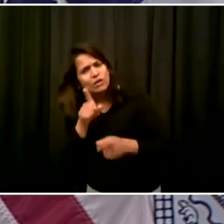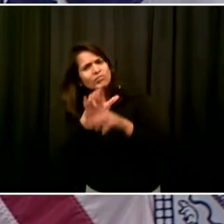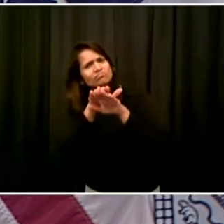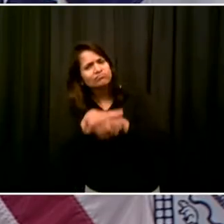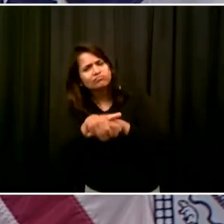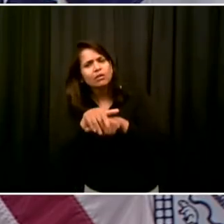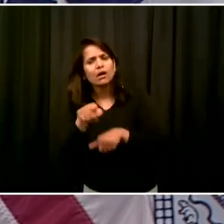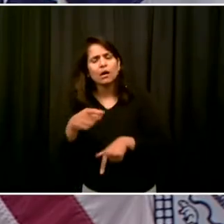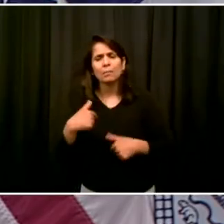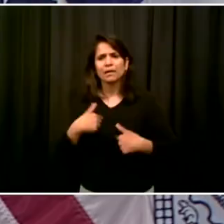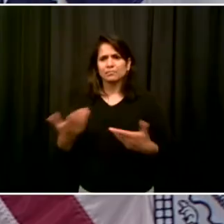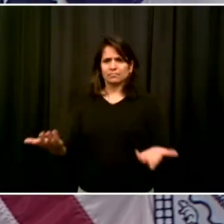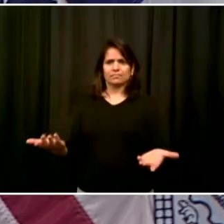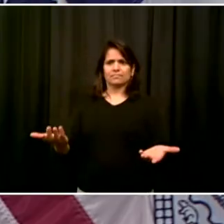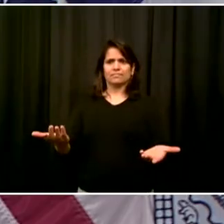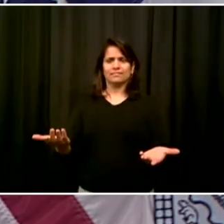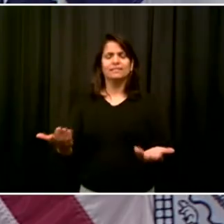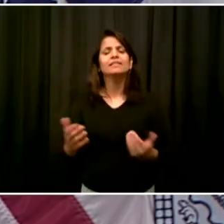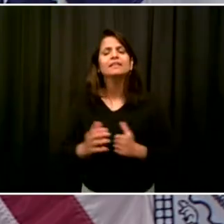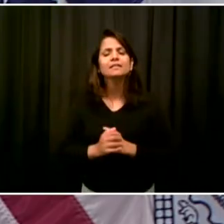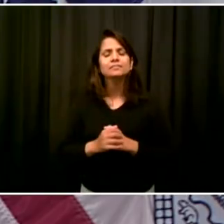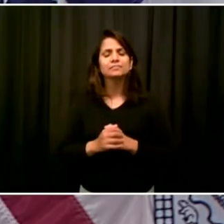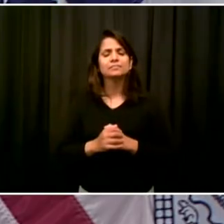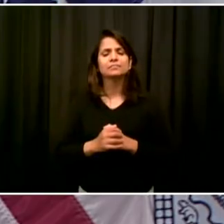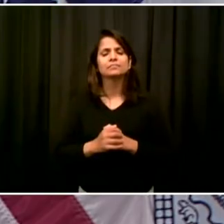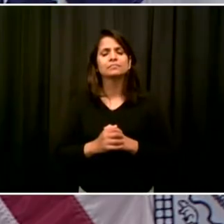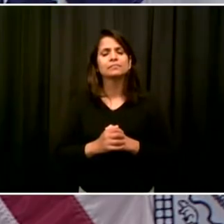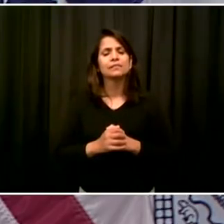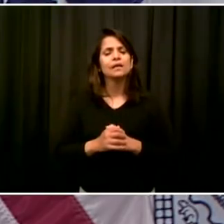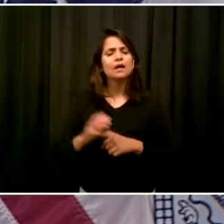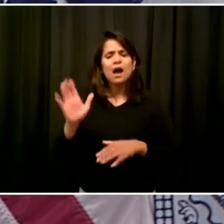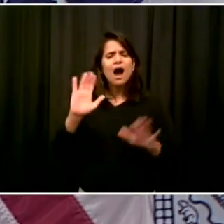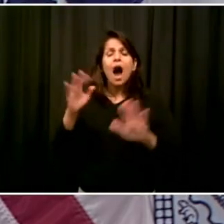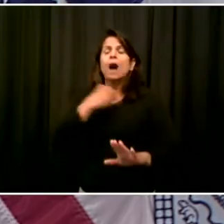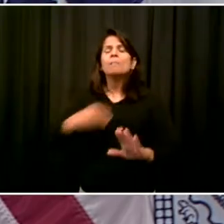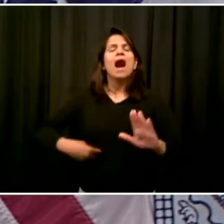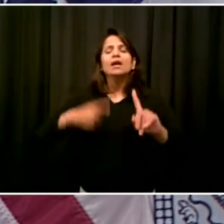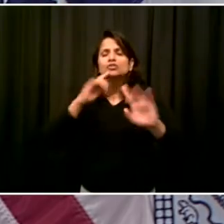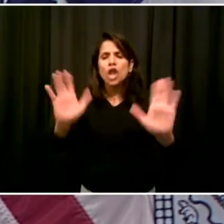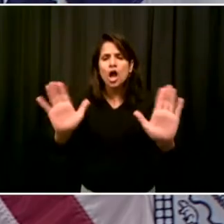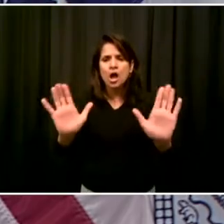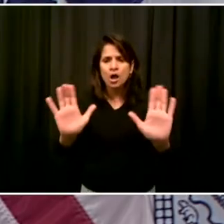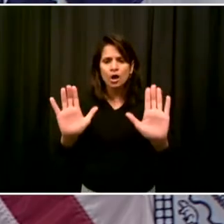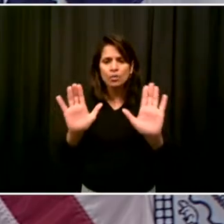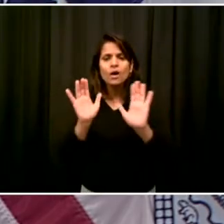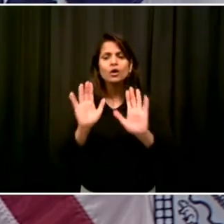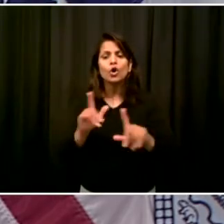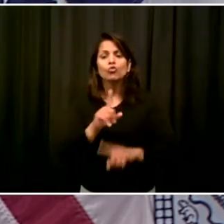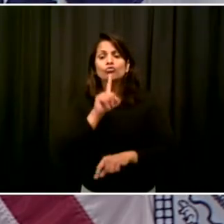PEOPLE ARE NEVER HAPPY. I AM DOING THE WORK EVERY DAY TO MAKE SURE WE